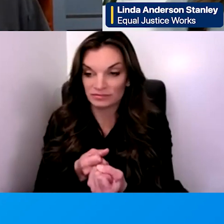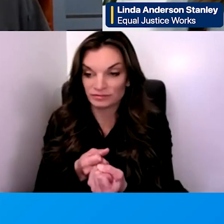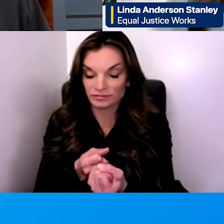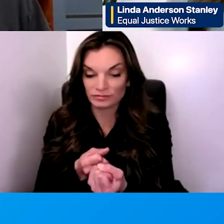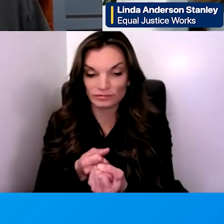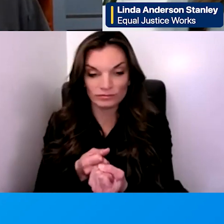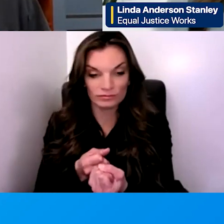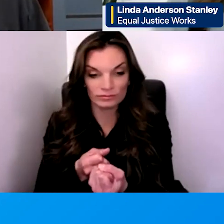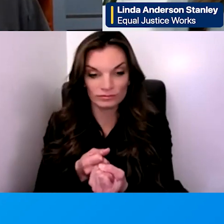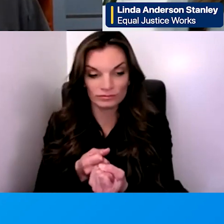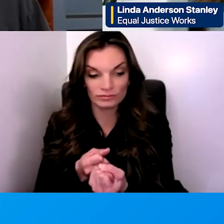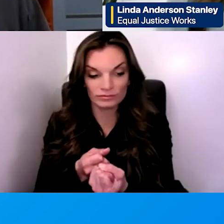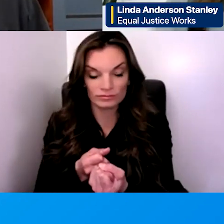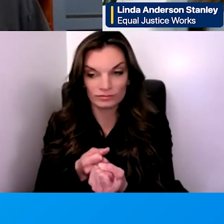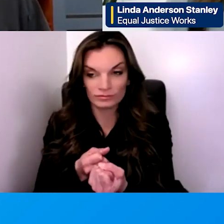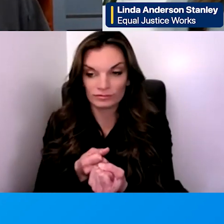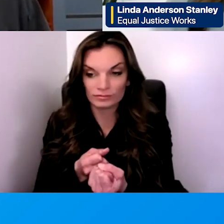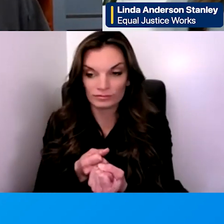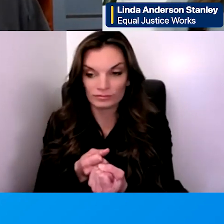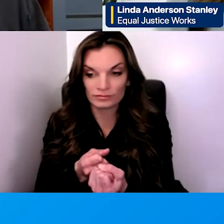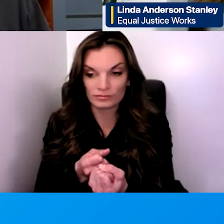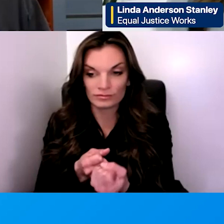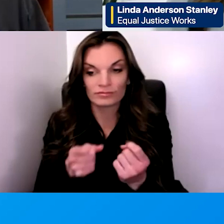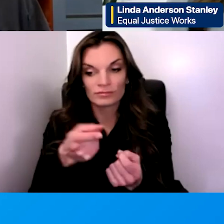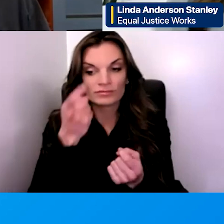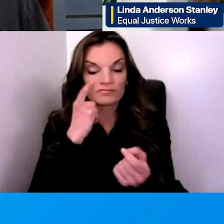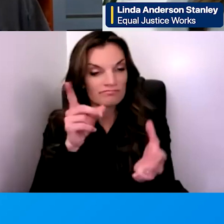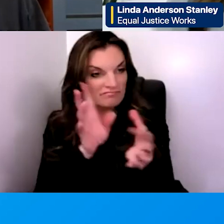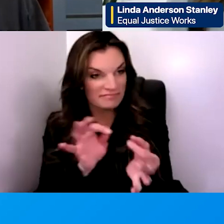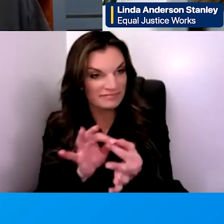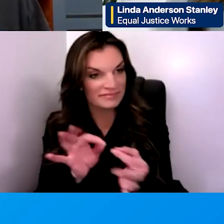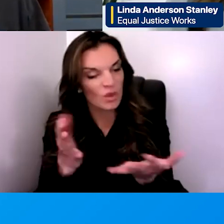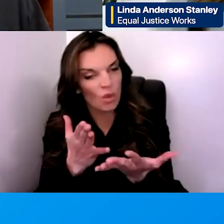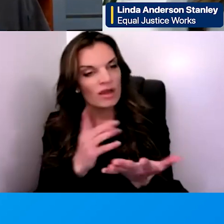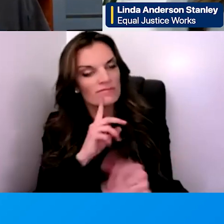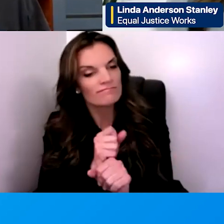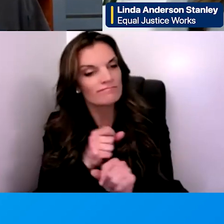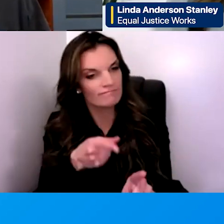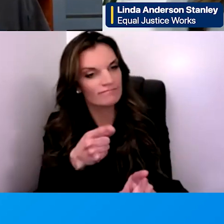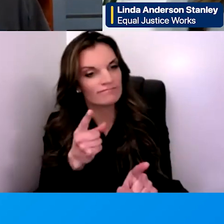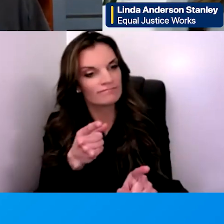given the case that we just reviewed tell us what work and what didn't work and what